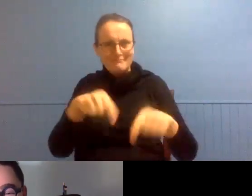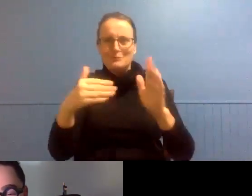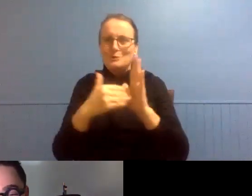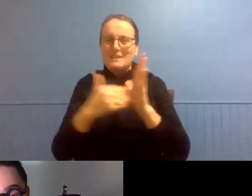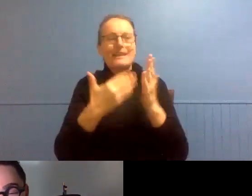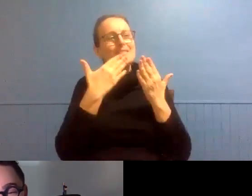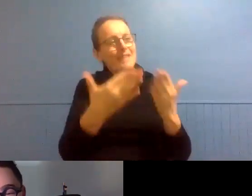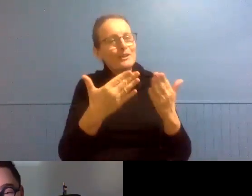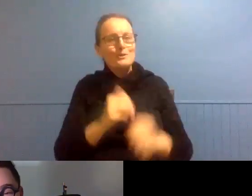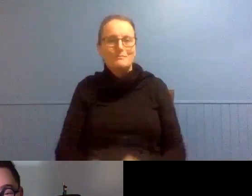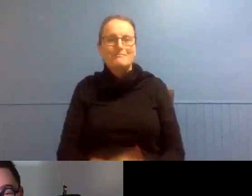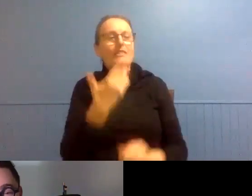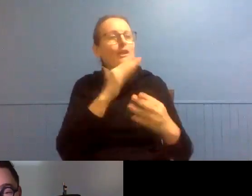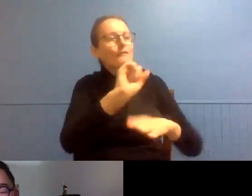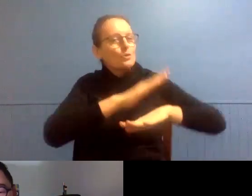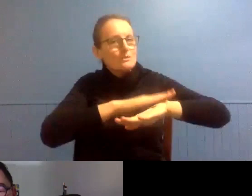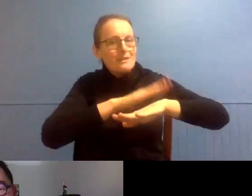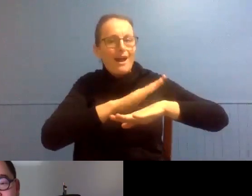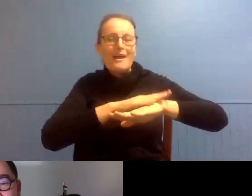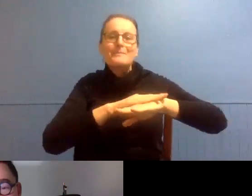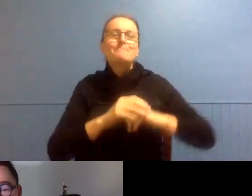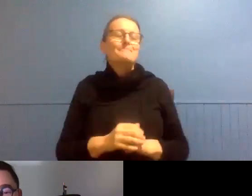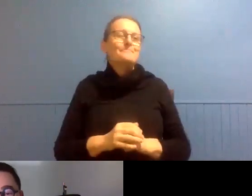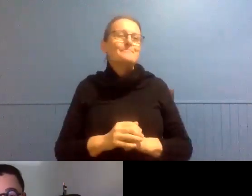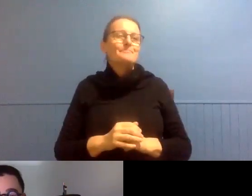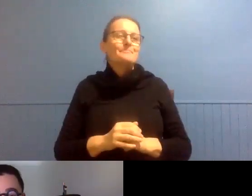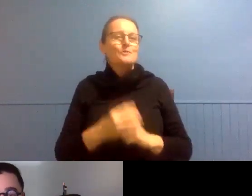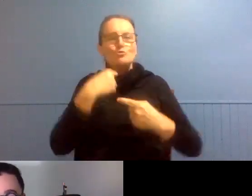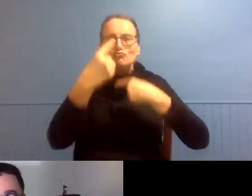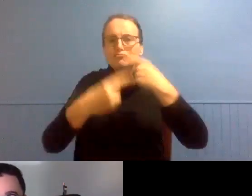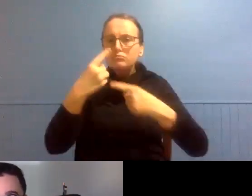Thank you so much for taking the time to share with us a